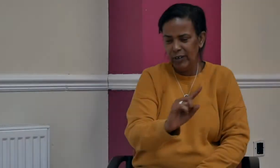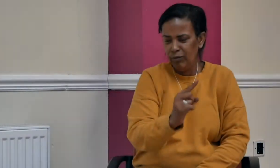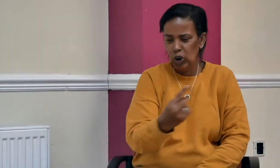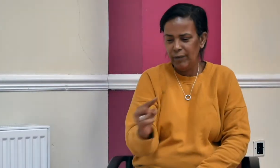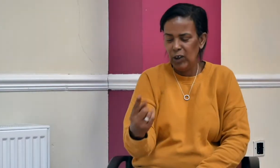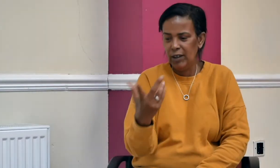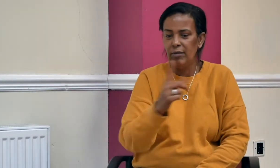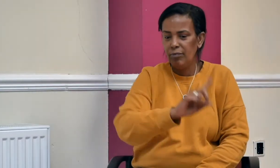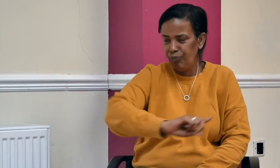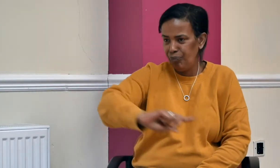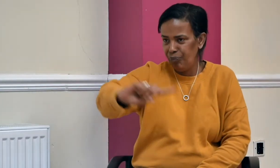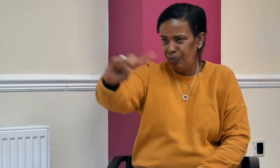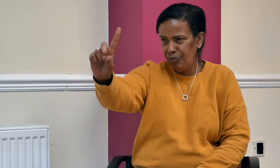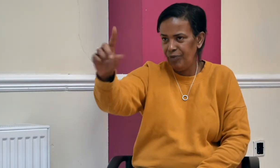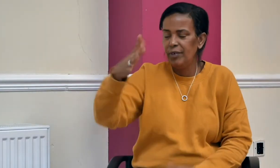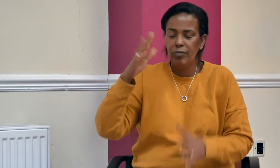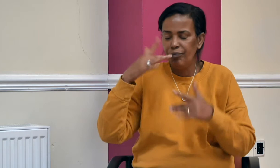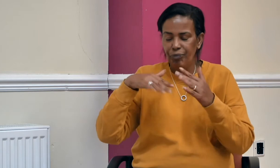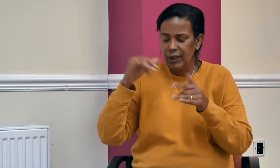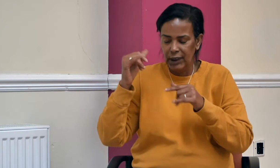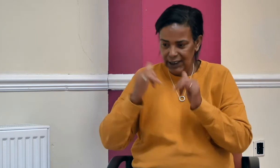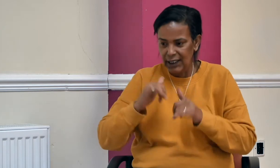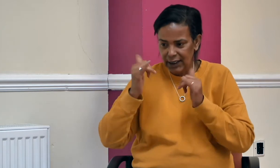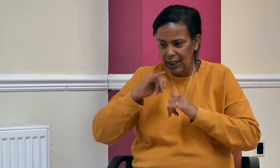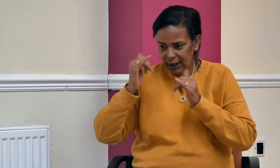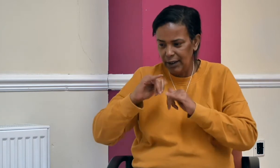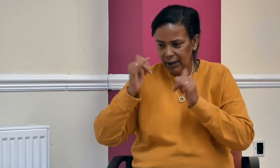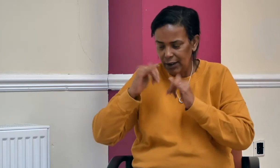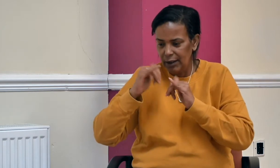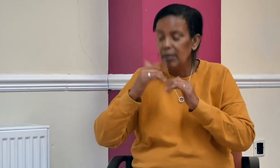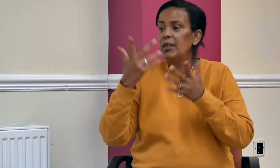We were sent in one by one to have our hearing tested.